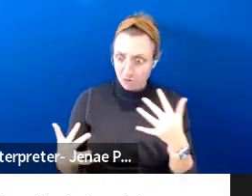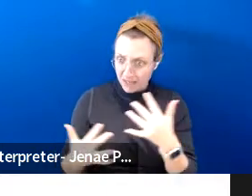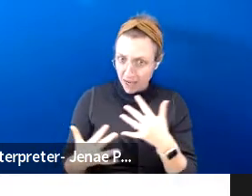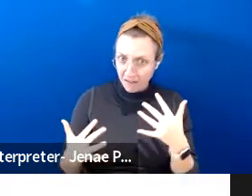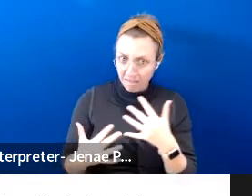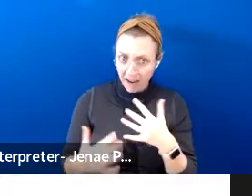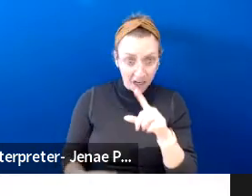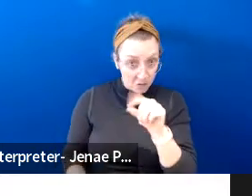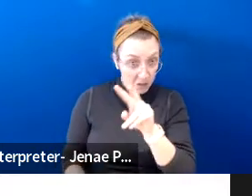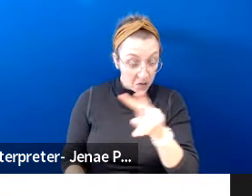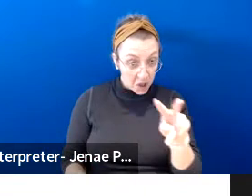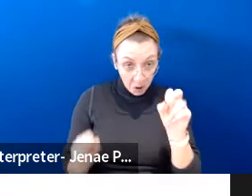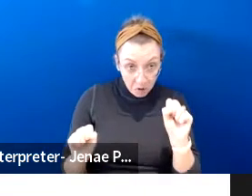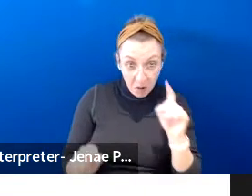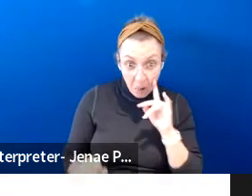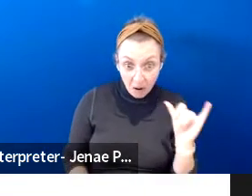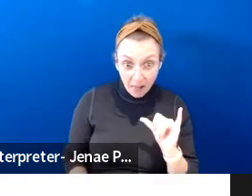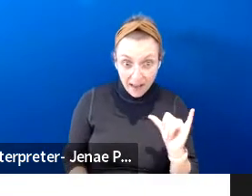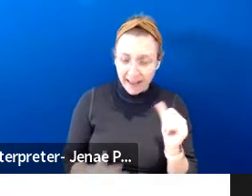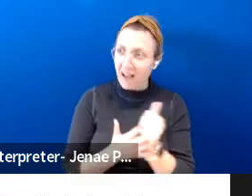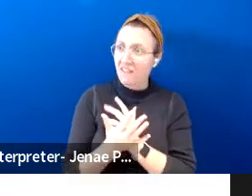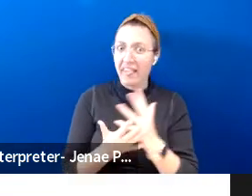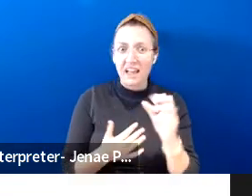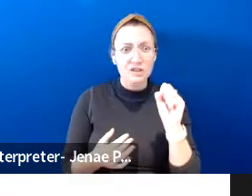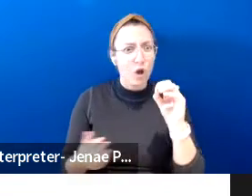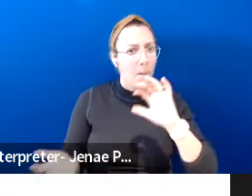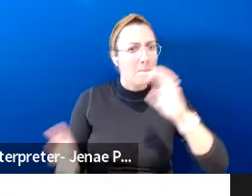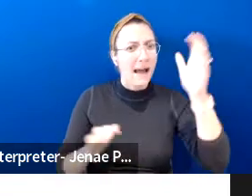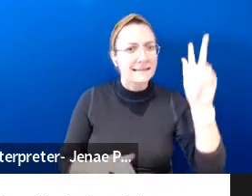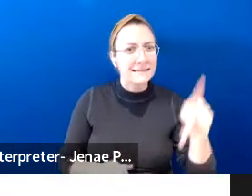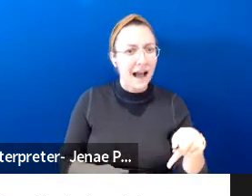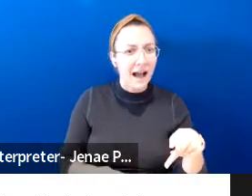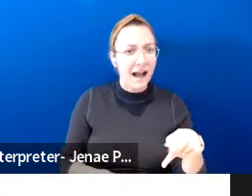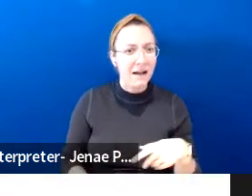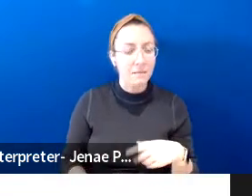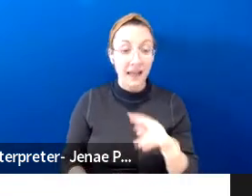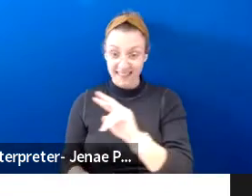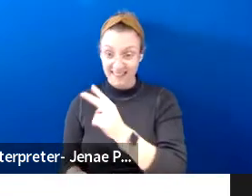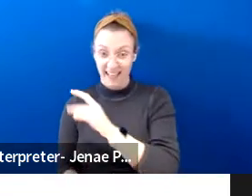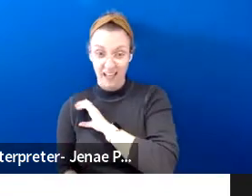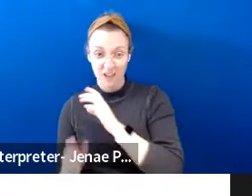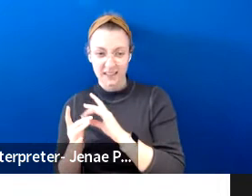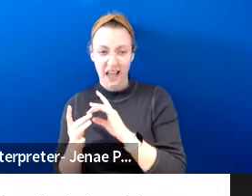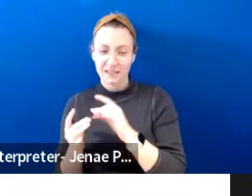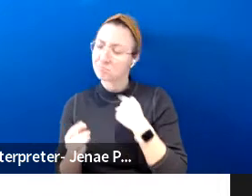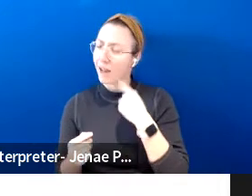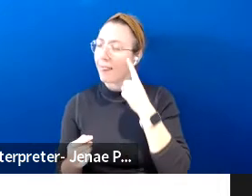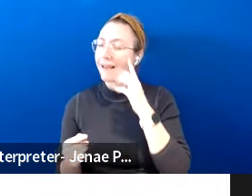20, 22 could be like, everything is so messed up. And then the second character says, I think it will bring flowers.